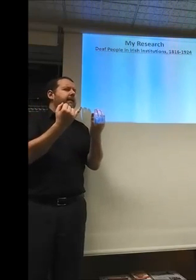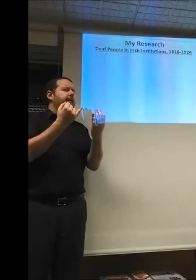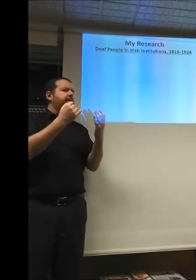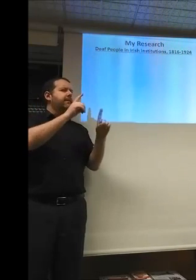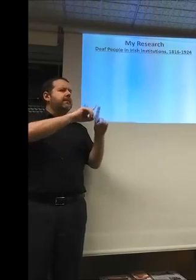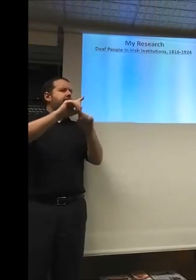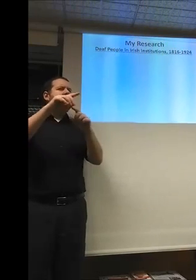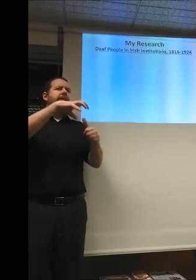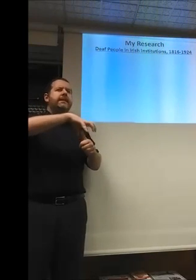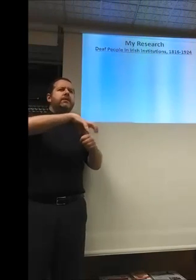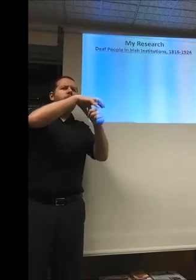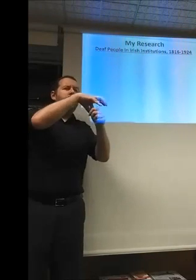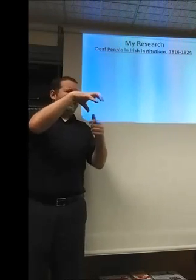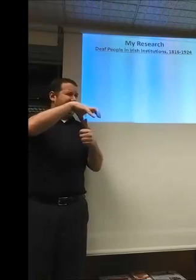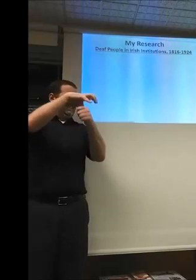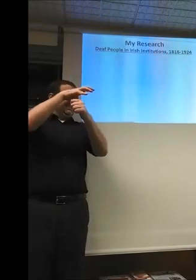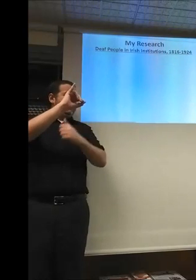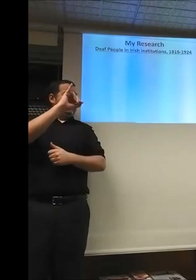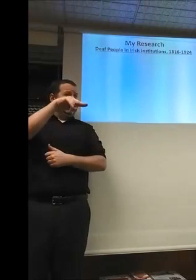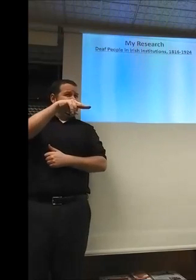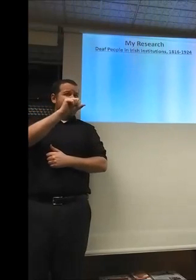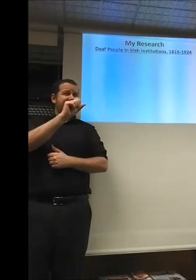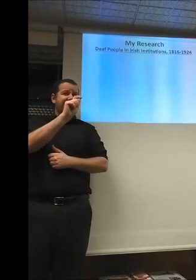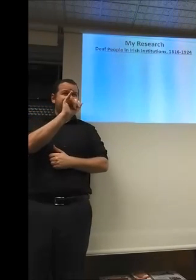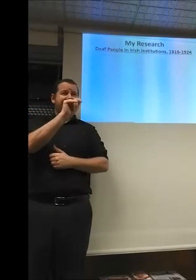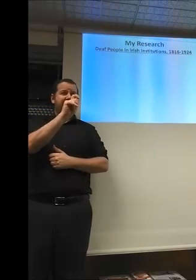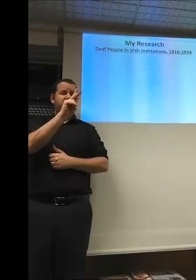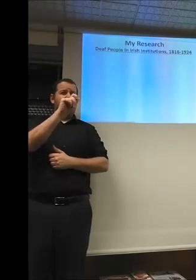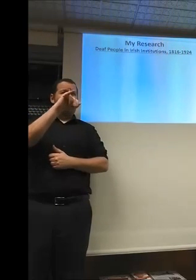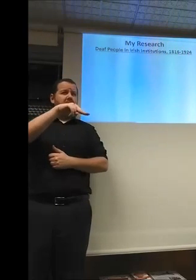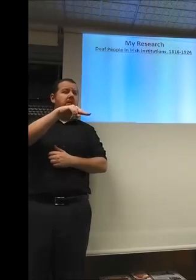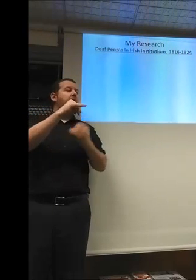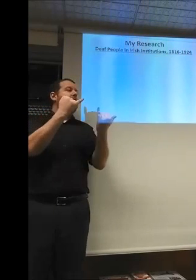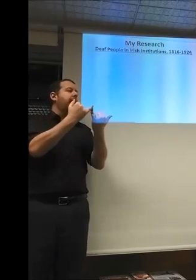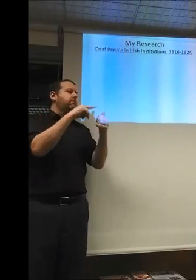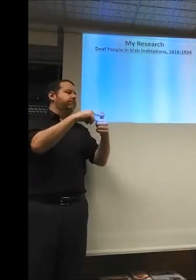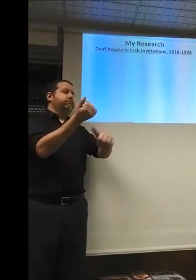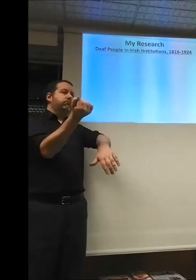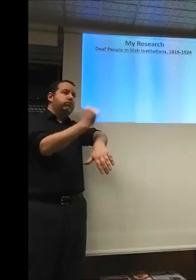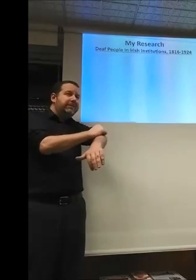And I just focus a lot about how Deaf people lived and Deaf people in institutions like